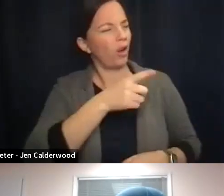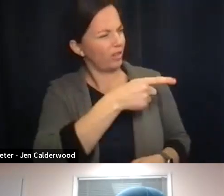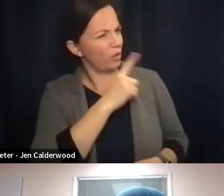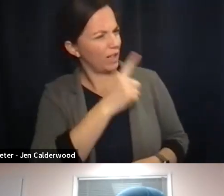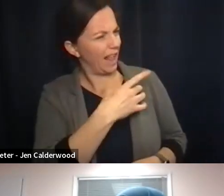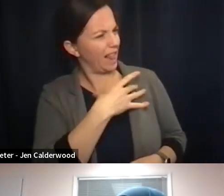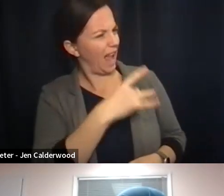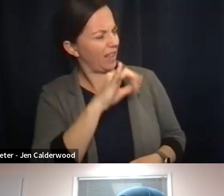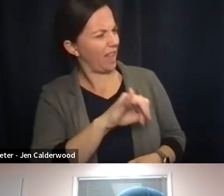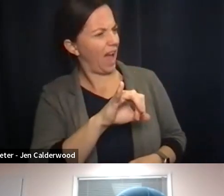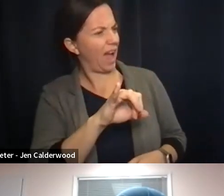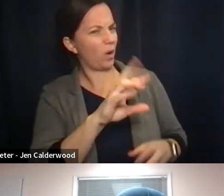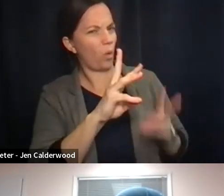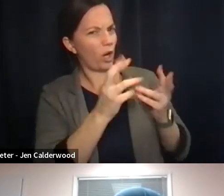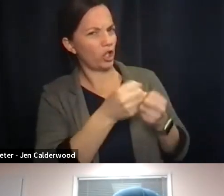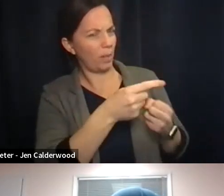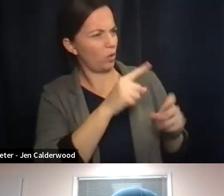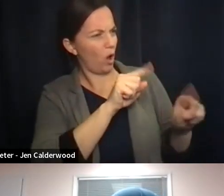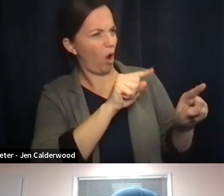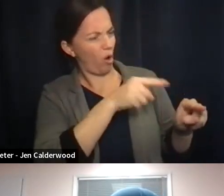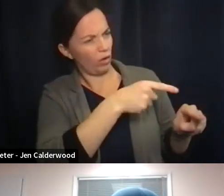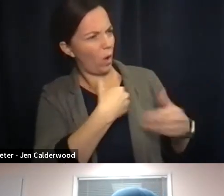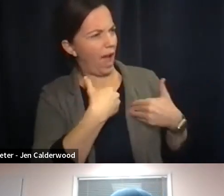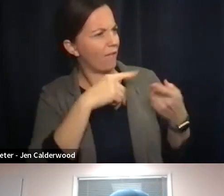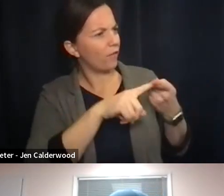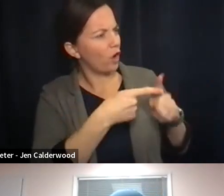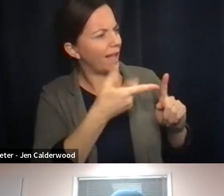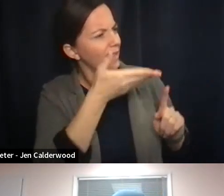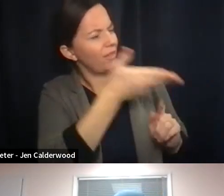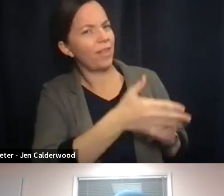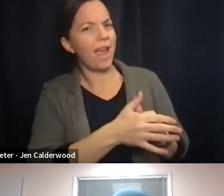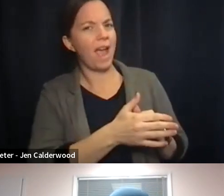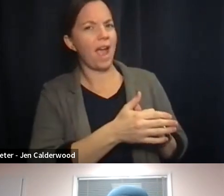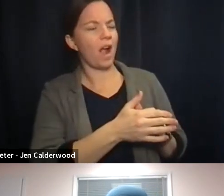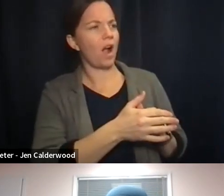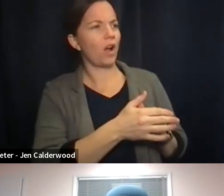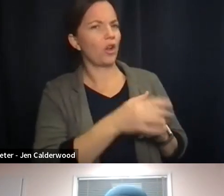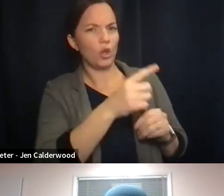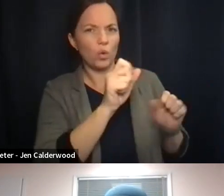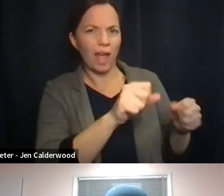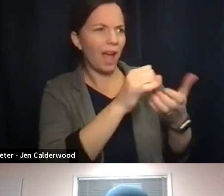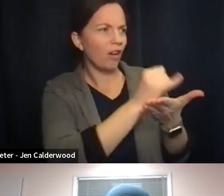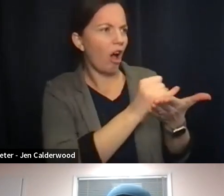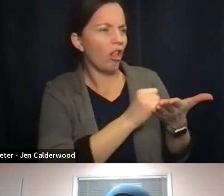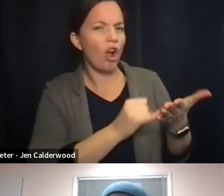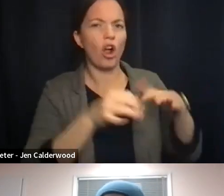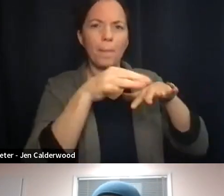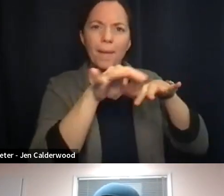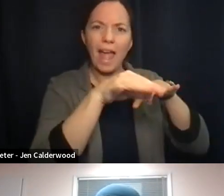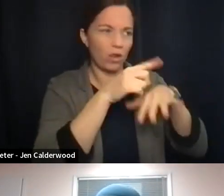Truly have that control over every every day, and a great example that we've seen in person centered, planning is maybe a parent will be at that table, and a parent will say, Well, you don't you really like it in that sheltered in that workshop. And a parent will say, well you really like it in that sheltered workshop you go to. You have friends there.